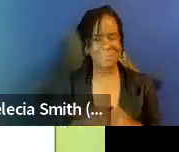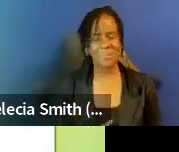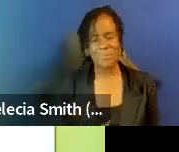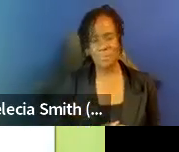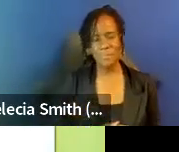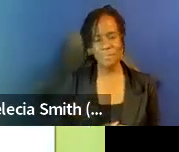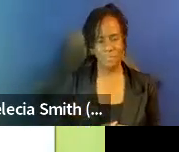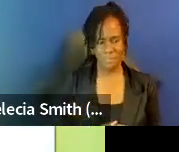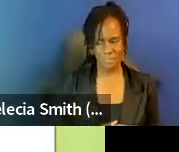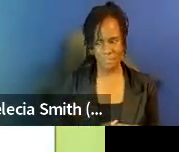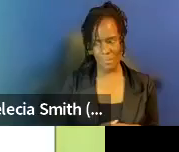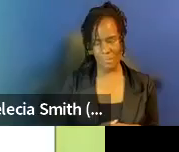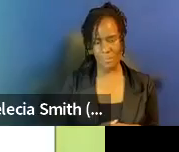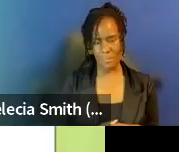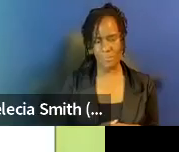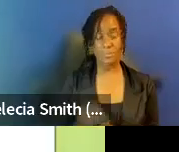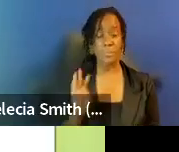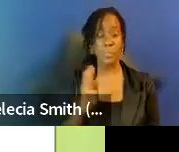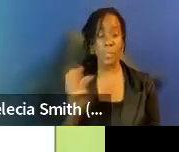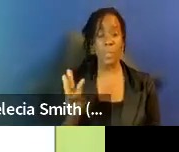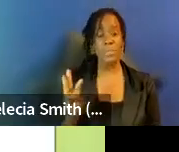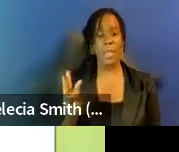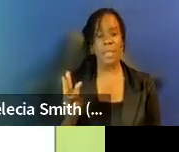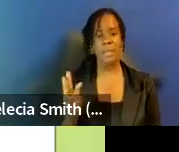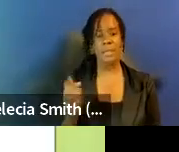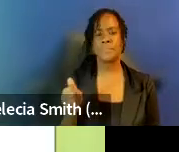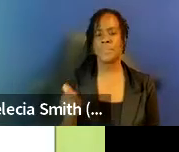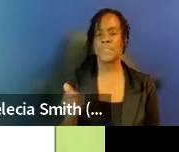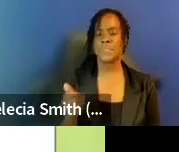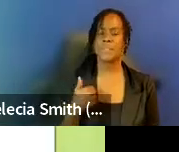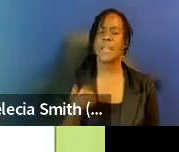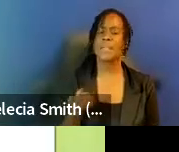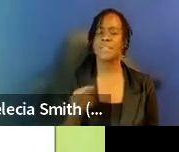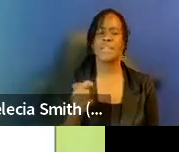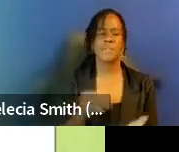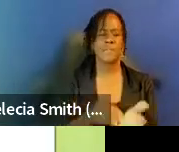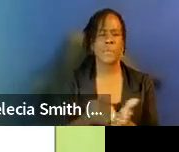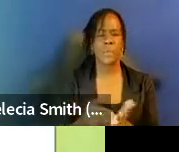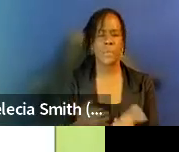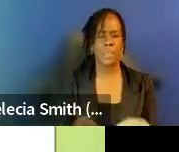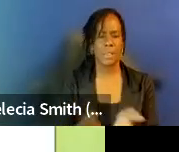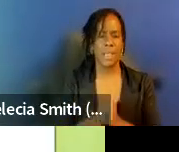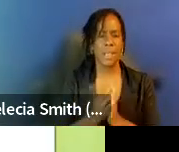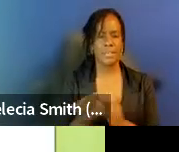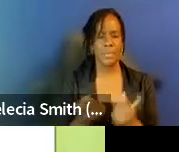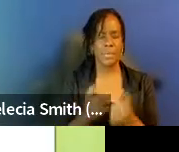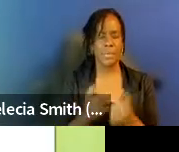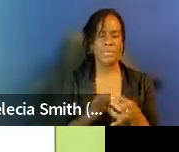answering common telehealth-related questions. Try it out and let us know if